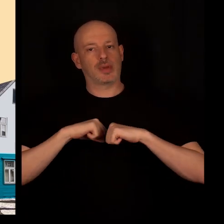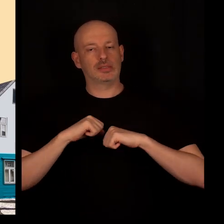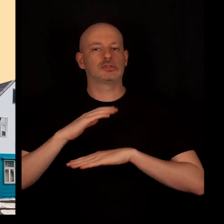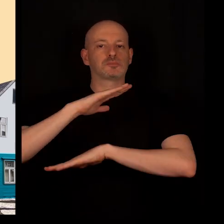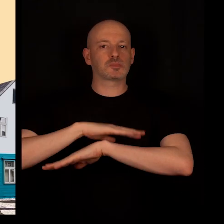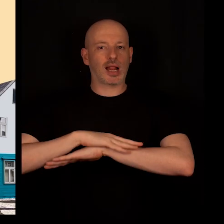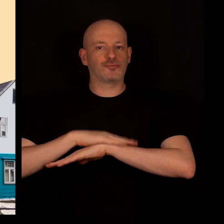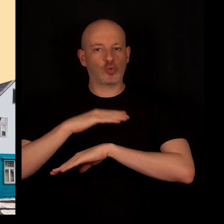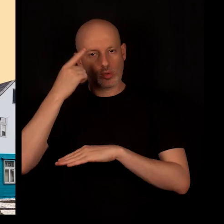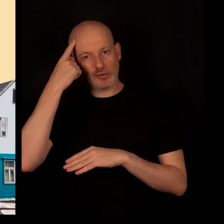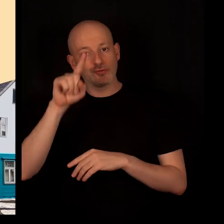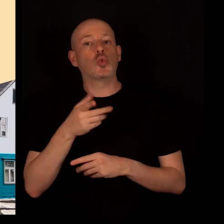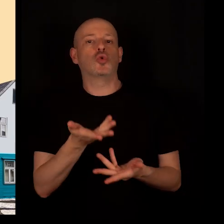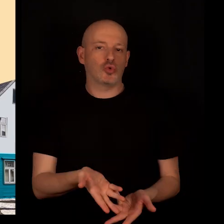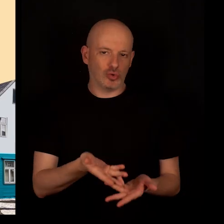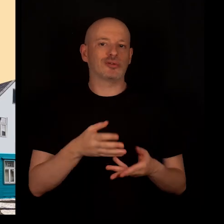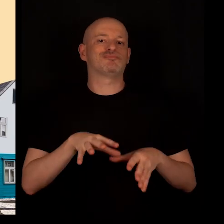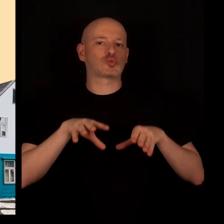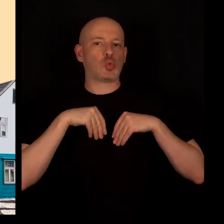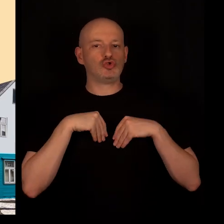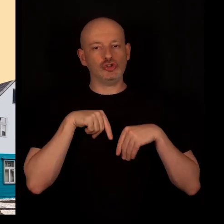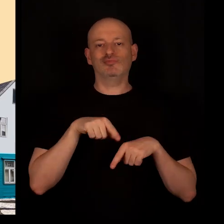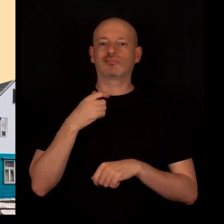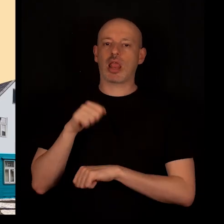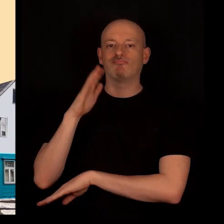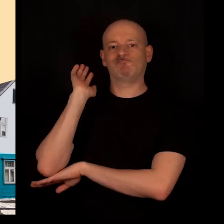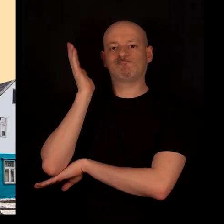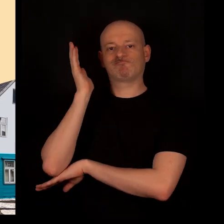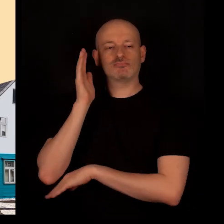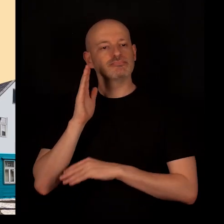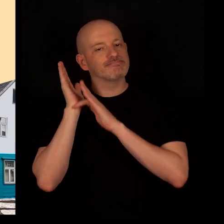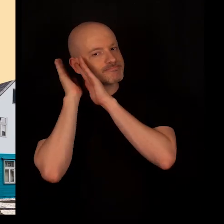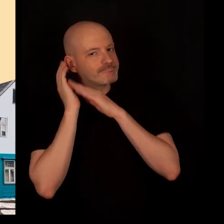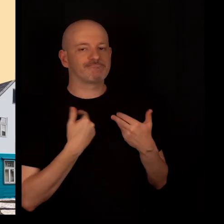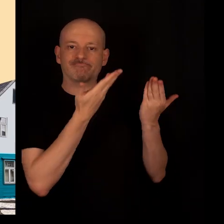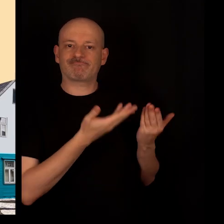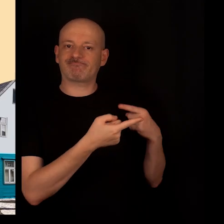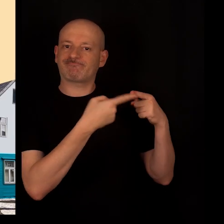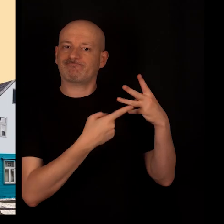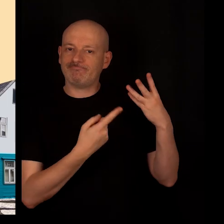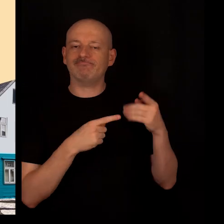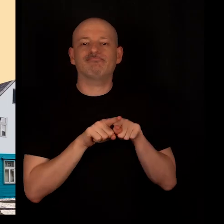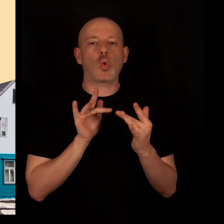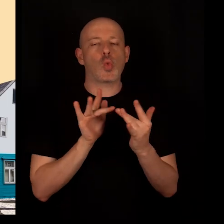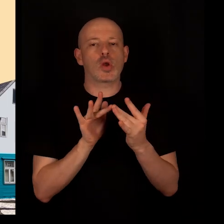and it's a networking space and platform where hosts will present their residency